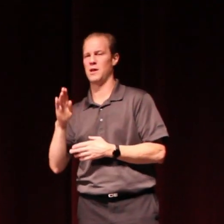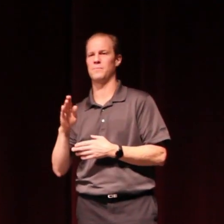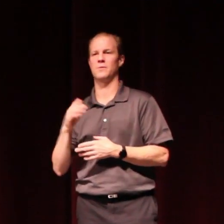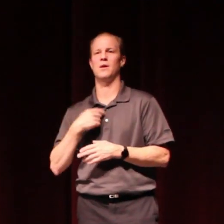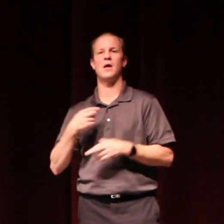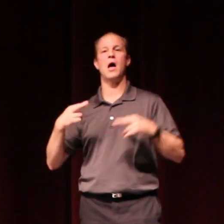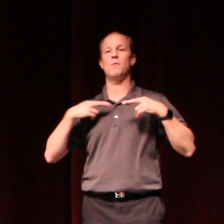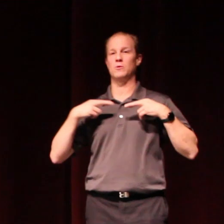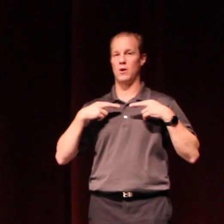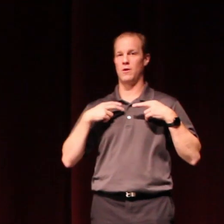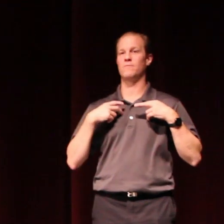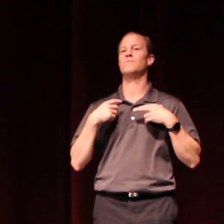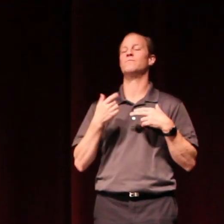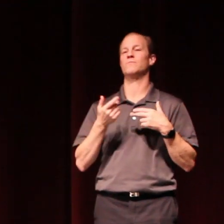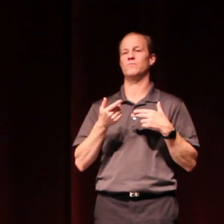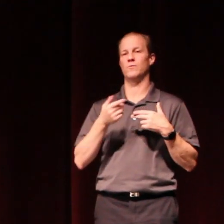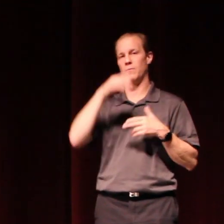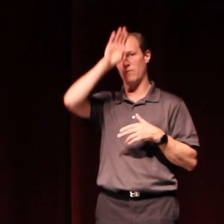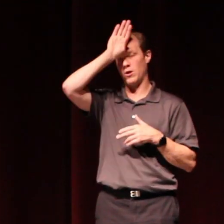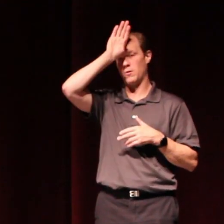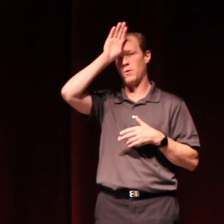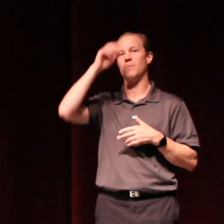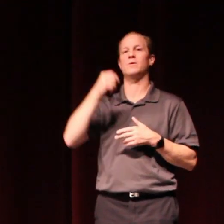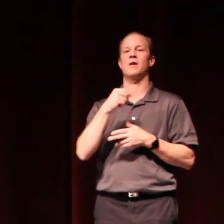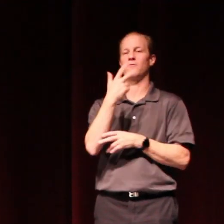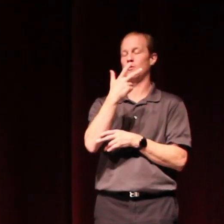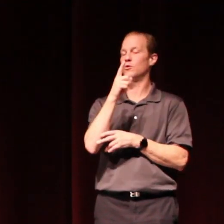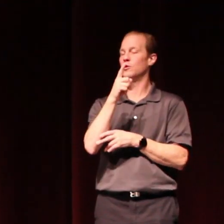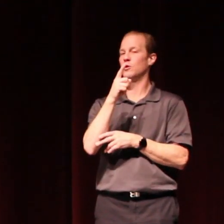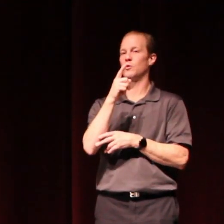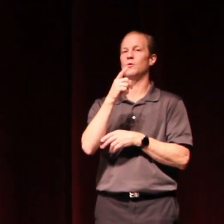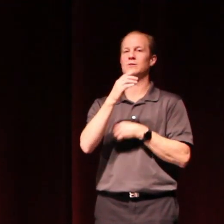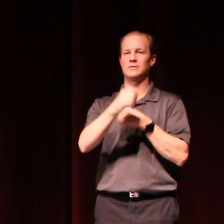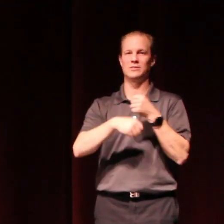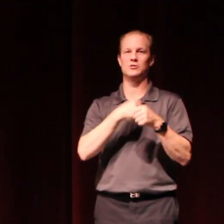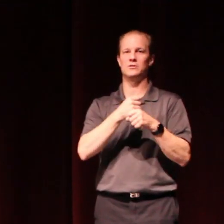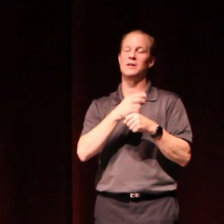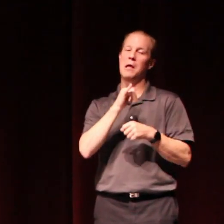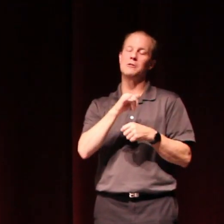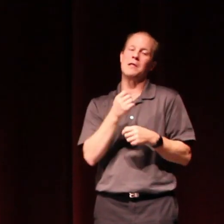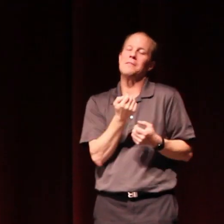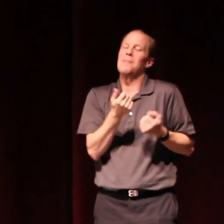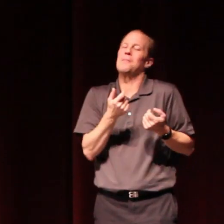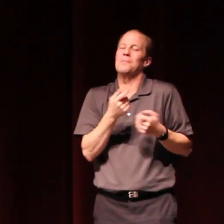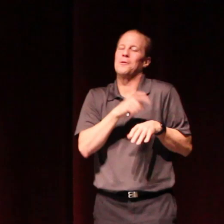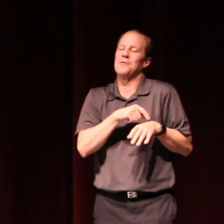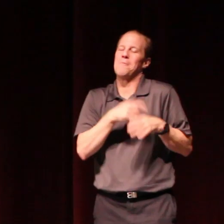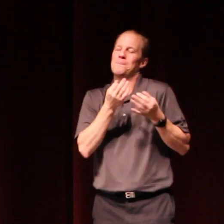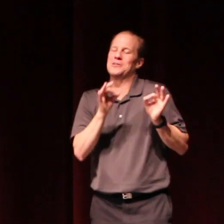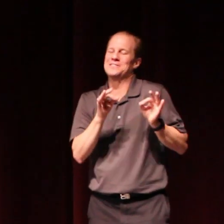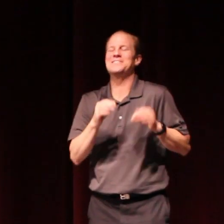fire department after 31 and a half years. I freed up a little time. I still have a business to run,